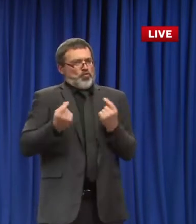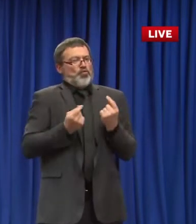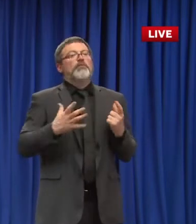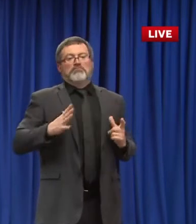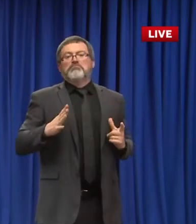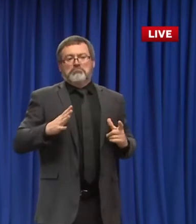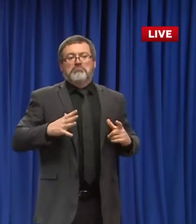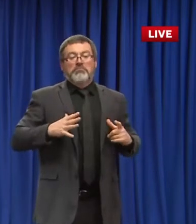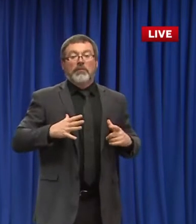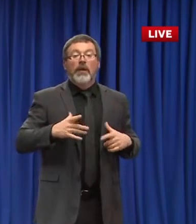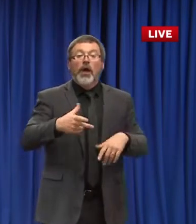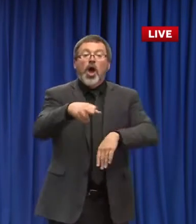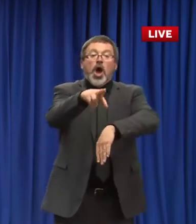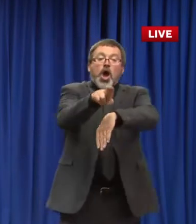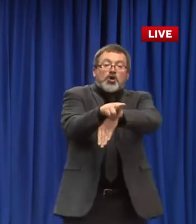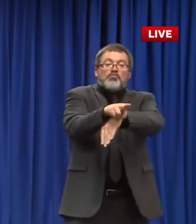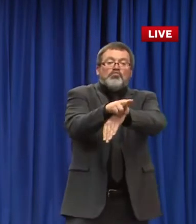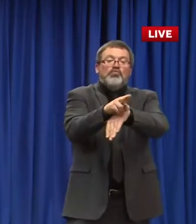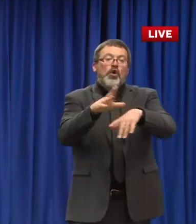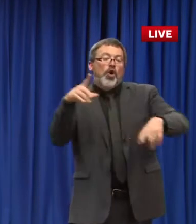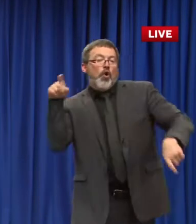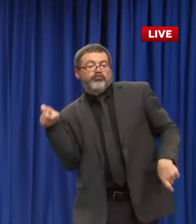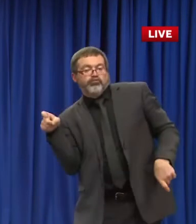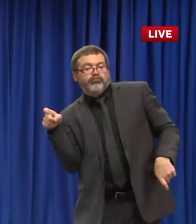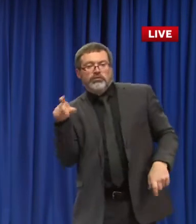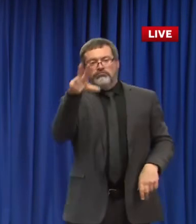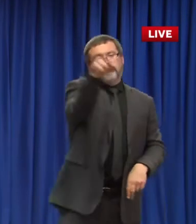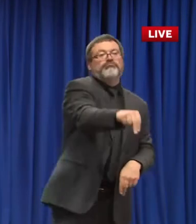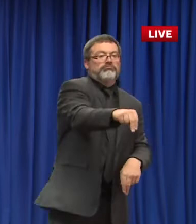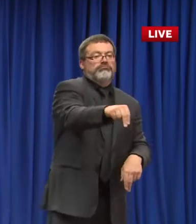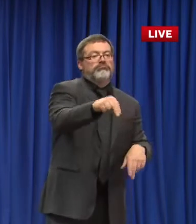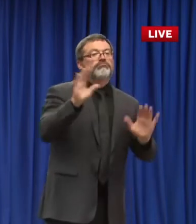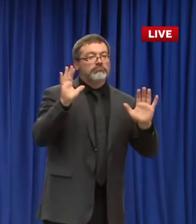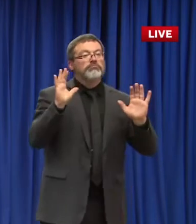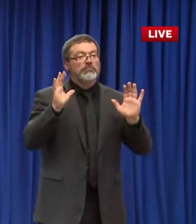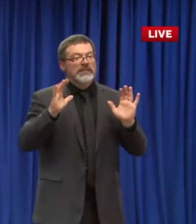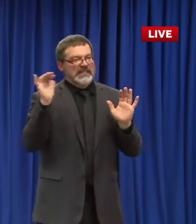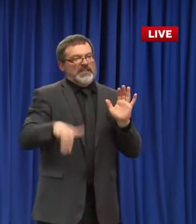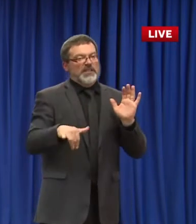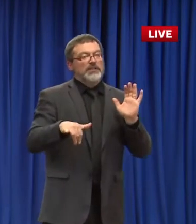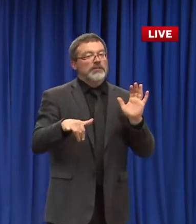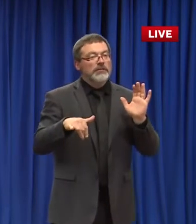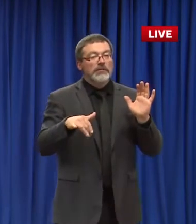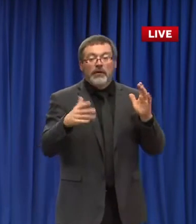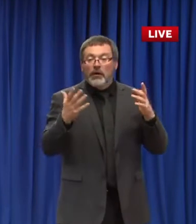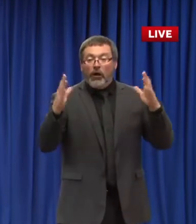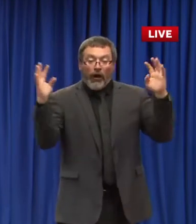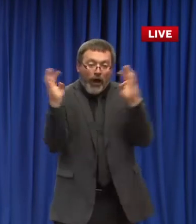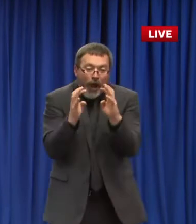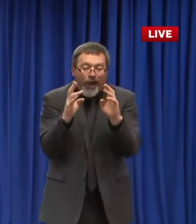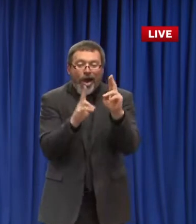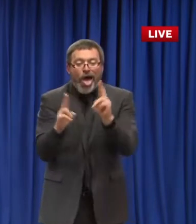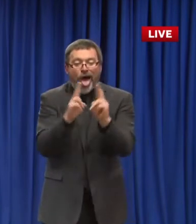SO WE REALLY STAYING AWAY FROM JUST LOUNGING ON THE BEACH ACTIVE BEACH SPORTS. SO TO SAY OR JUST CONGLOMERATING ON THE BEACH.